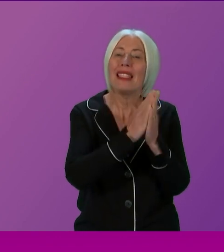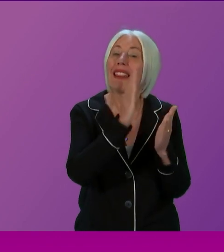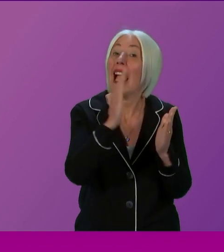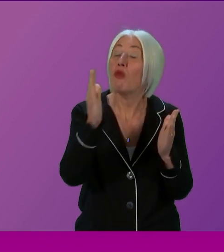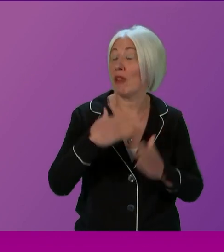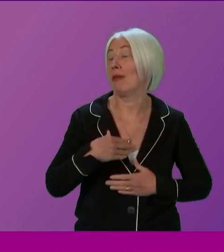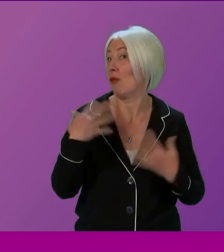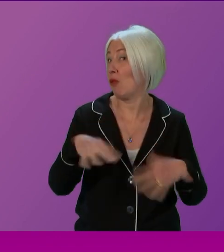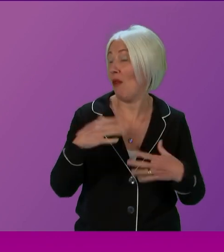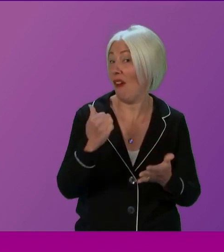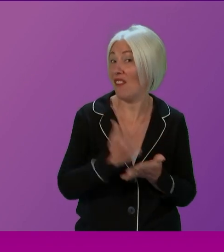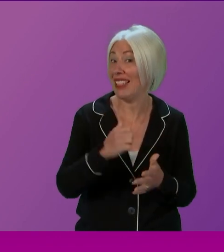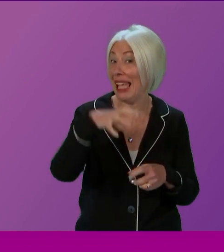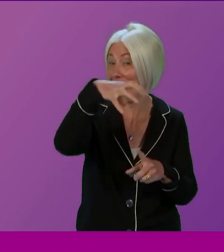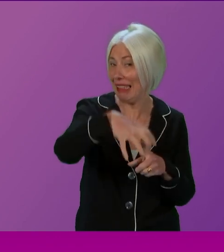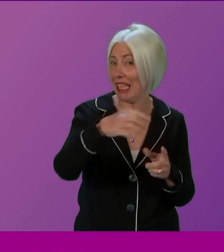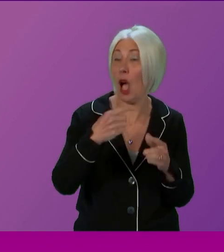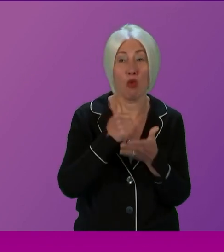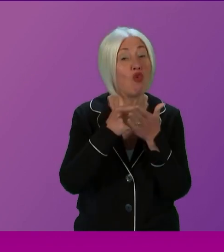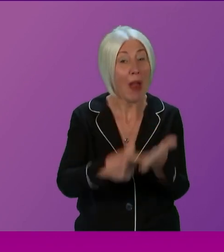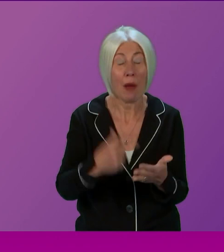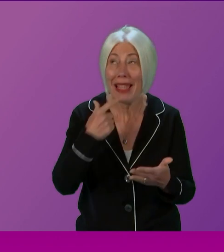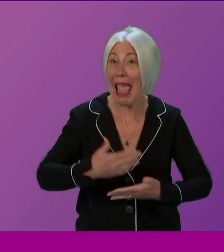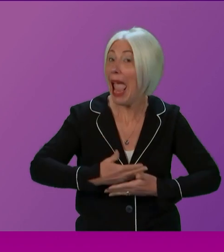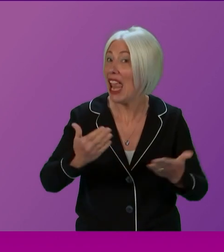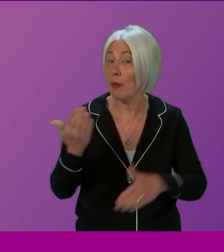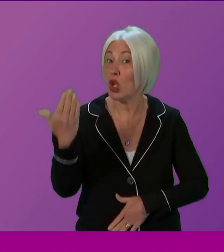which is a fabulous place that I recommend to everybody in the chamber.